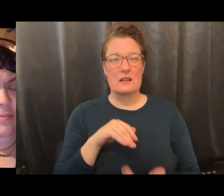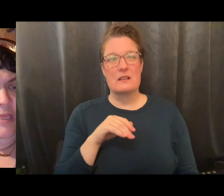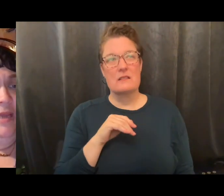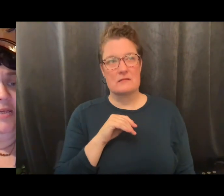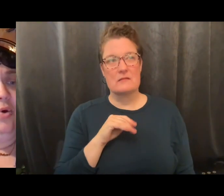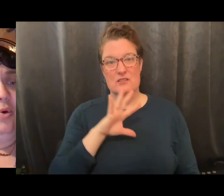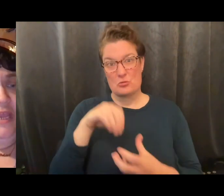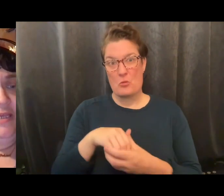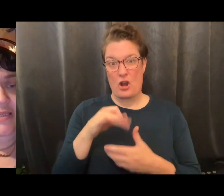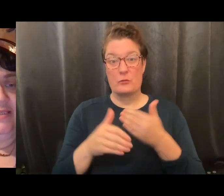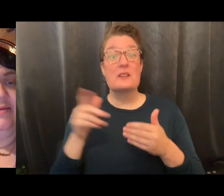Rebekah: to wholeness, right? Yeah.